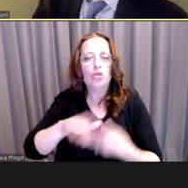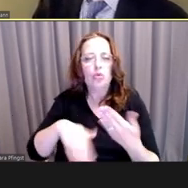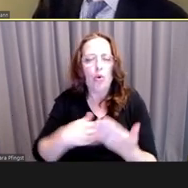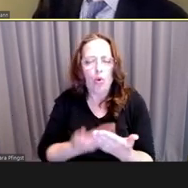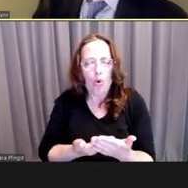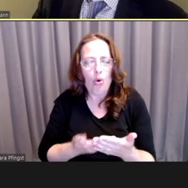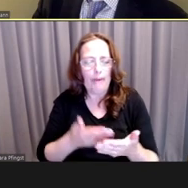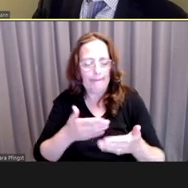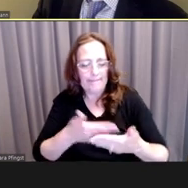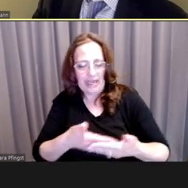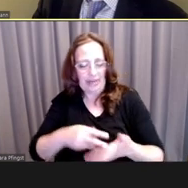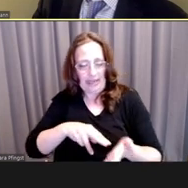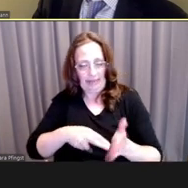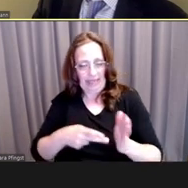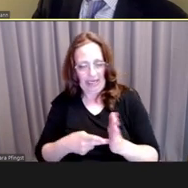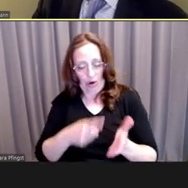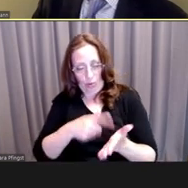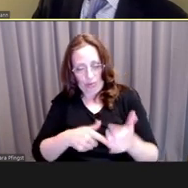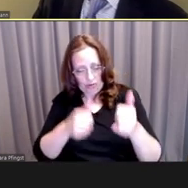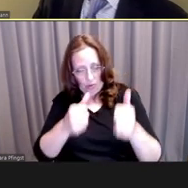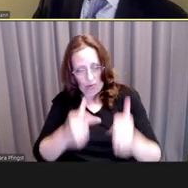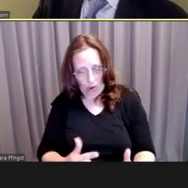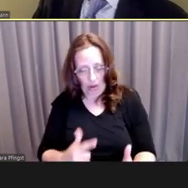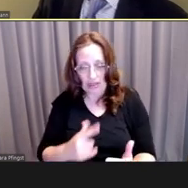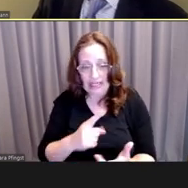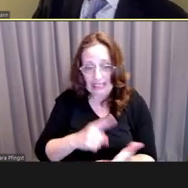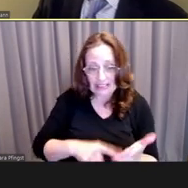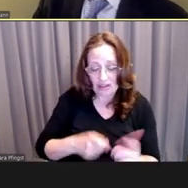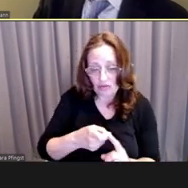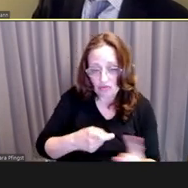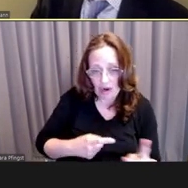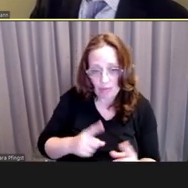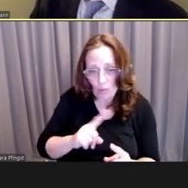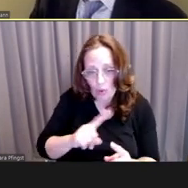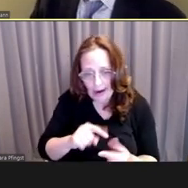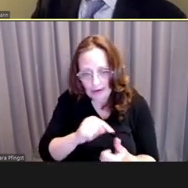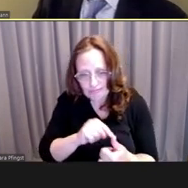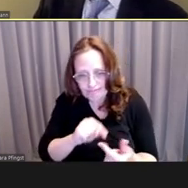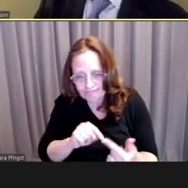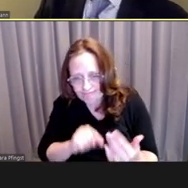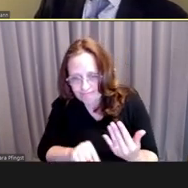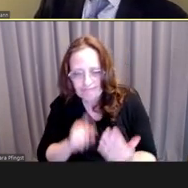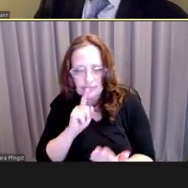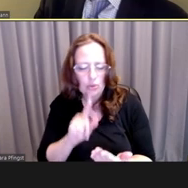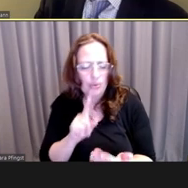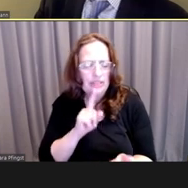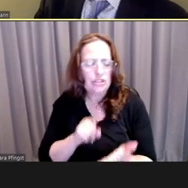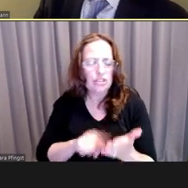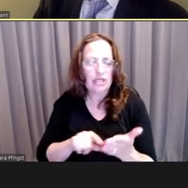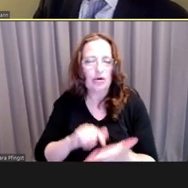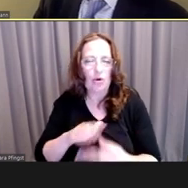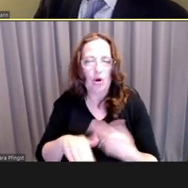what else is going on with the child. And what our expectations are for outcomes.